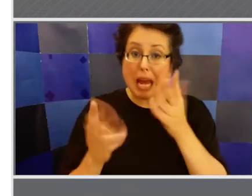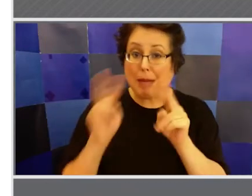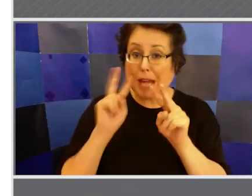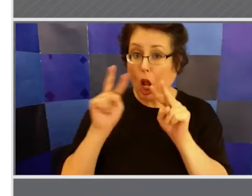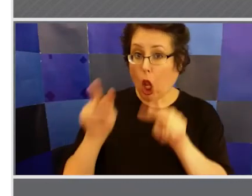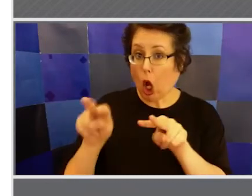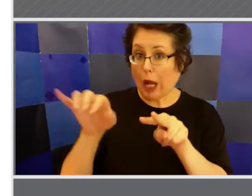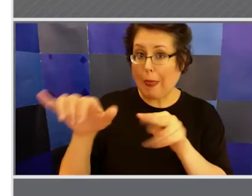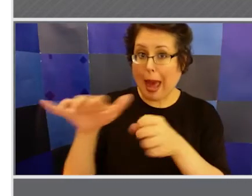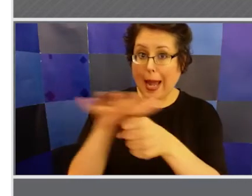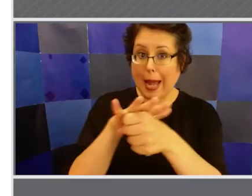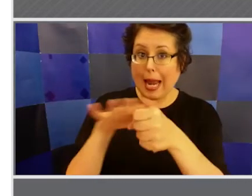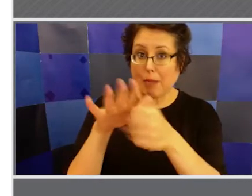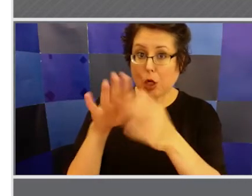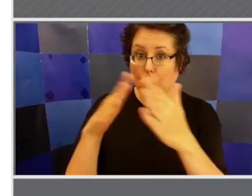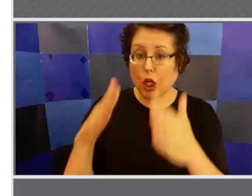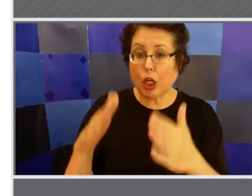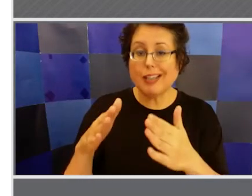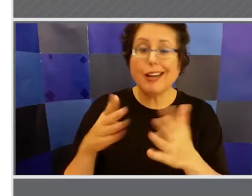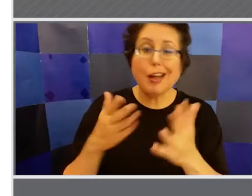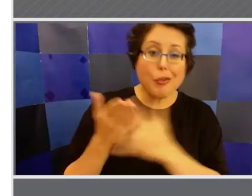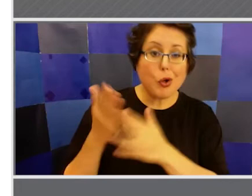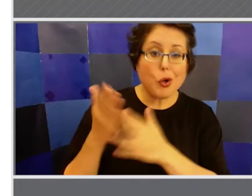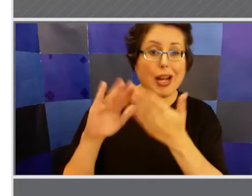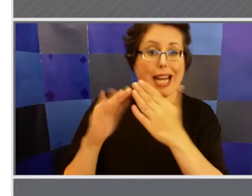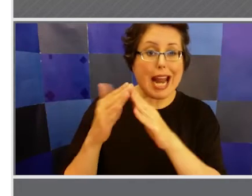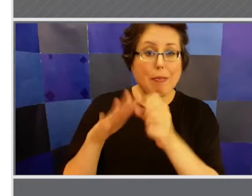Looking at the lens of a neighborhood through a neighborhood plan or looking.